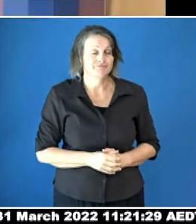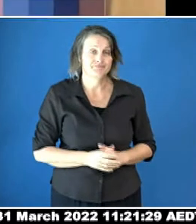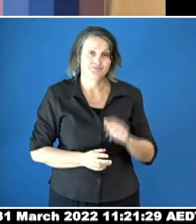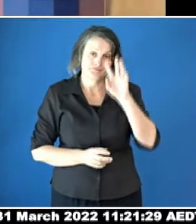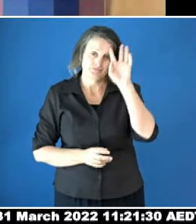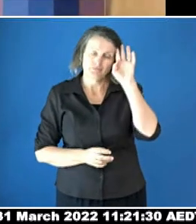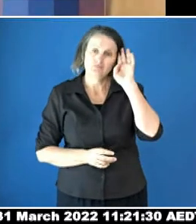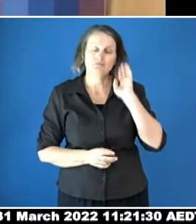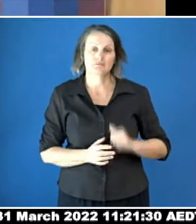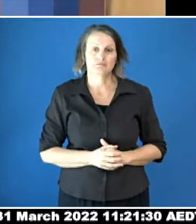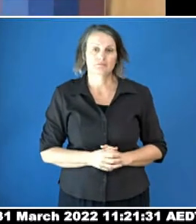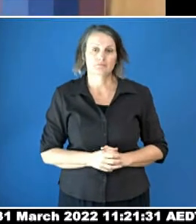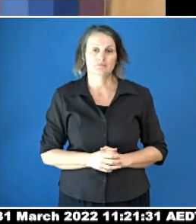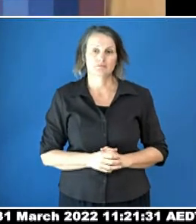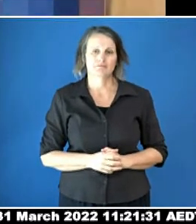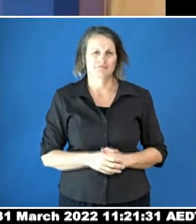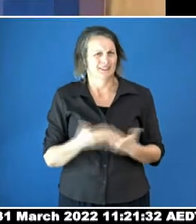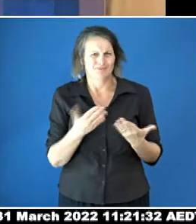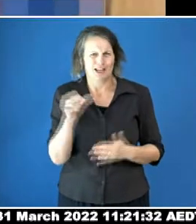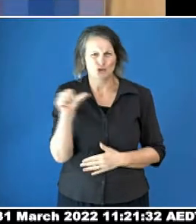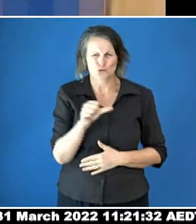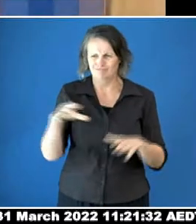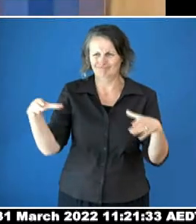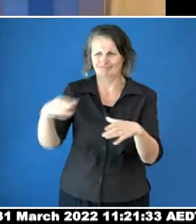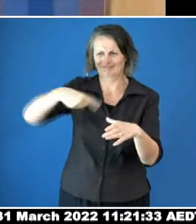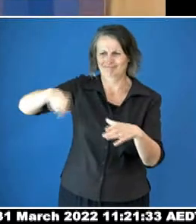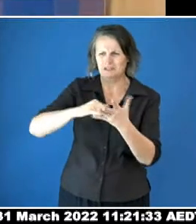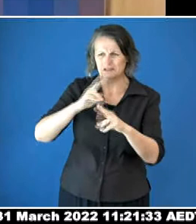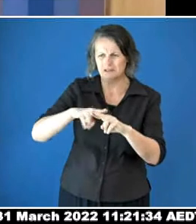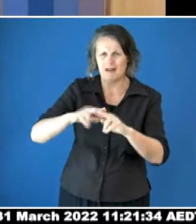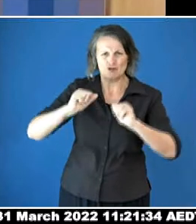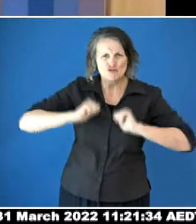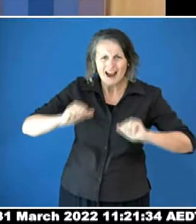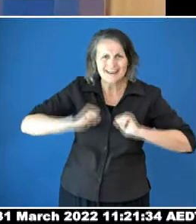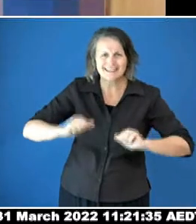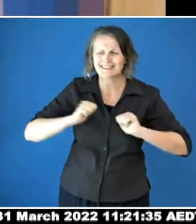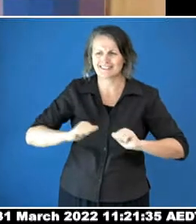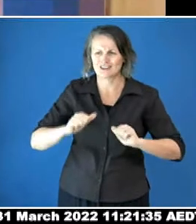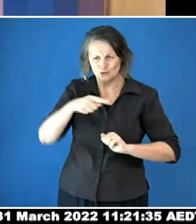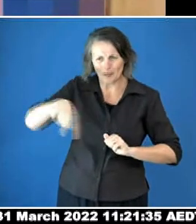Yeah, I believe so. I - there should be some sort of training towards any scenario that